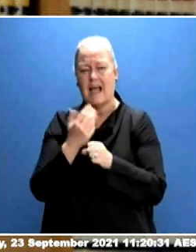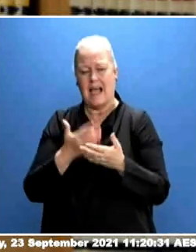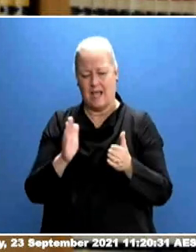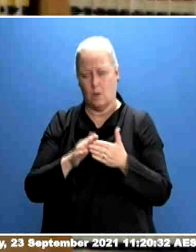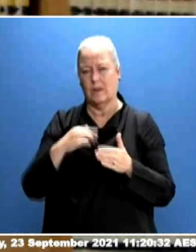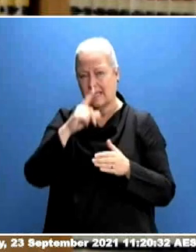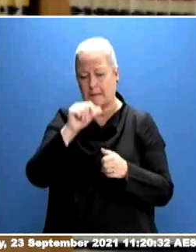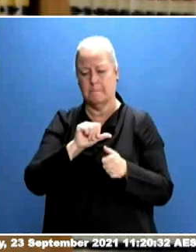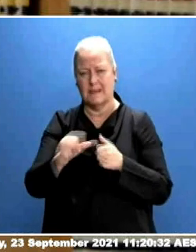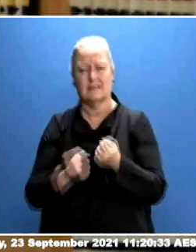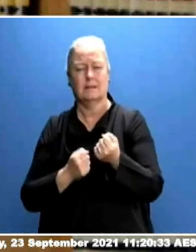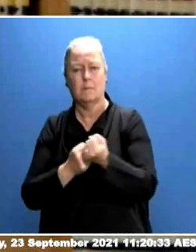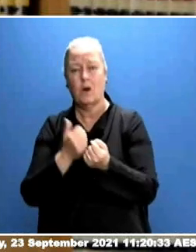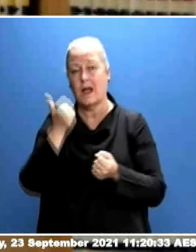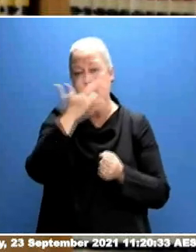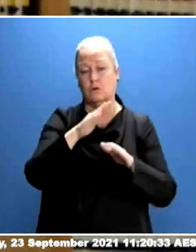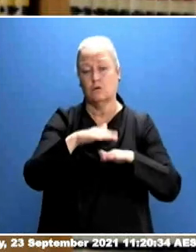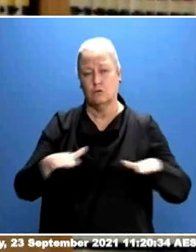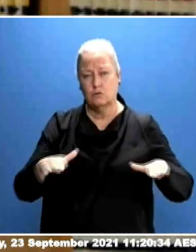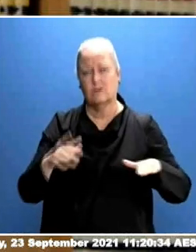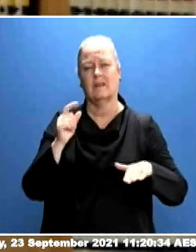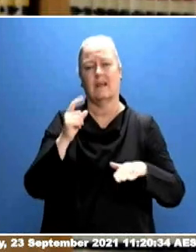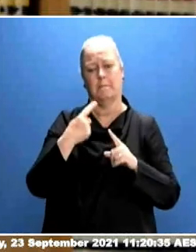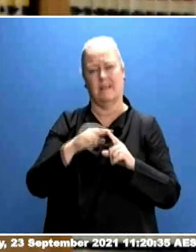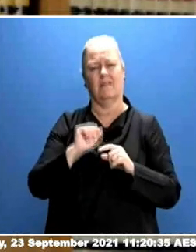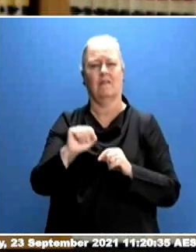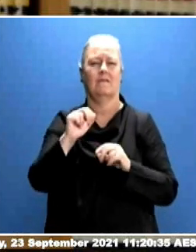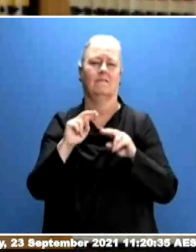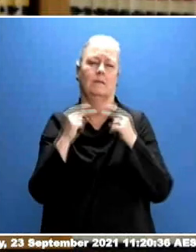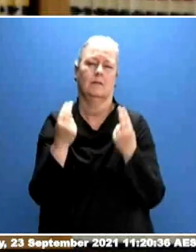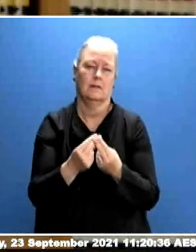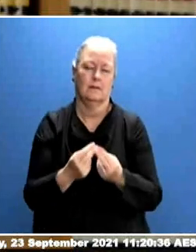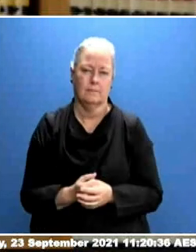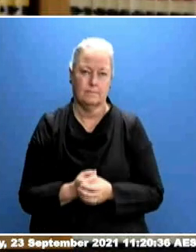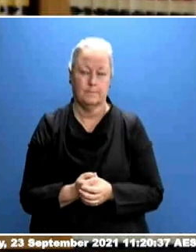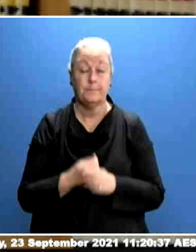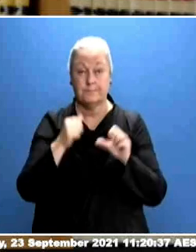Aboriginal children and their families. Yes. Now with respect of that recommendation from your report,